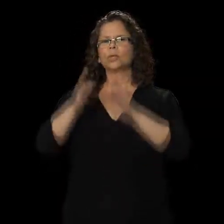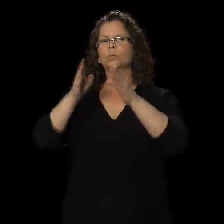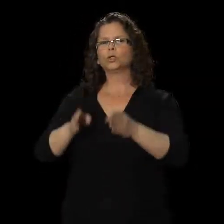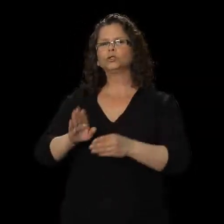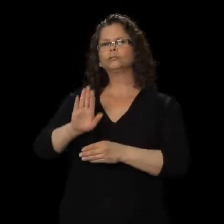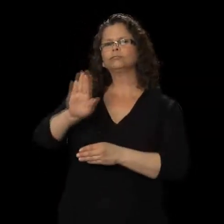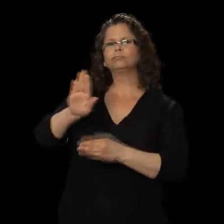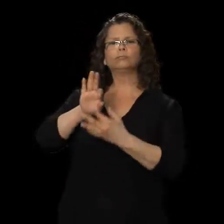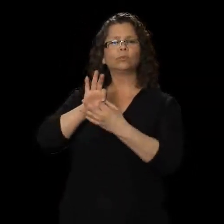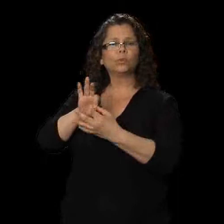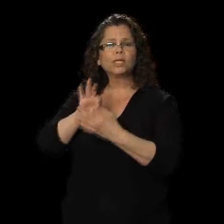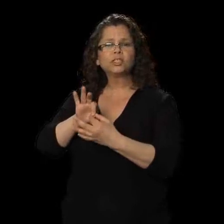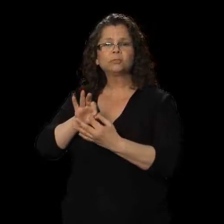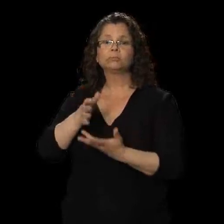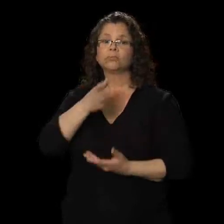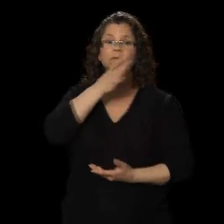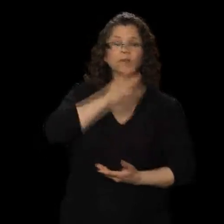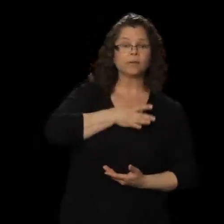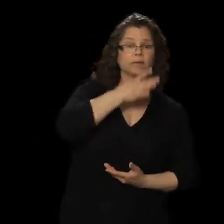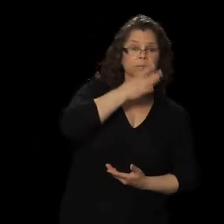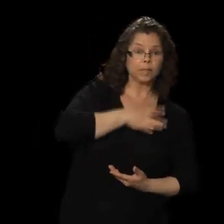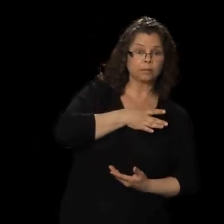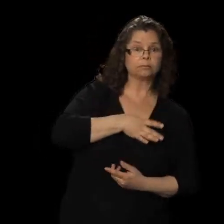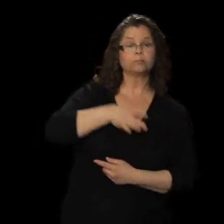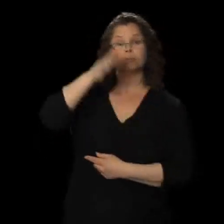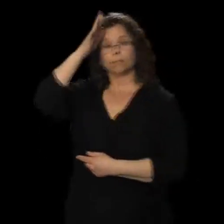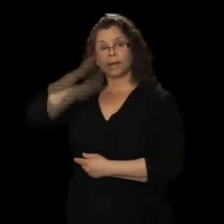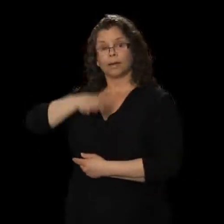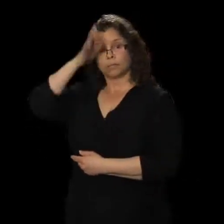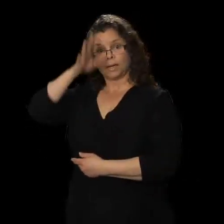It is also illegal to discriminate because someone is in